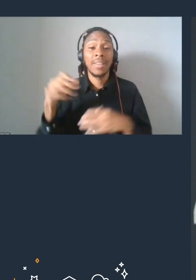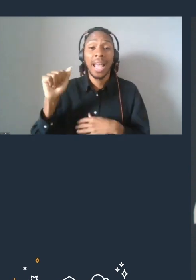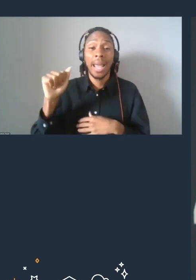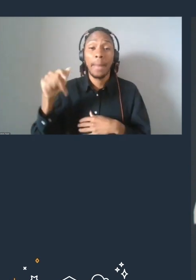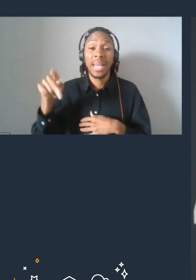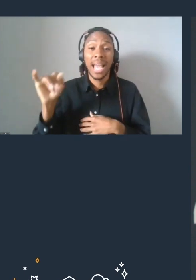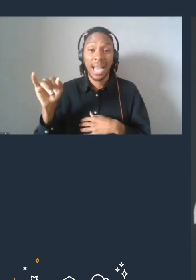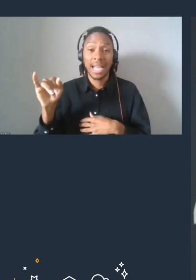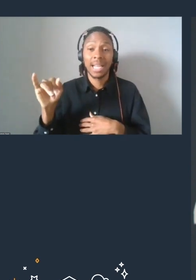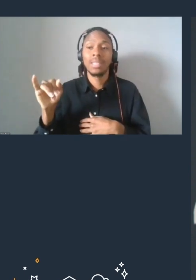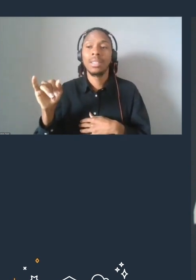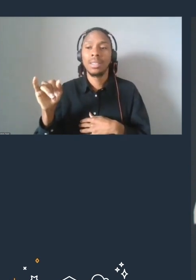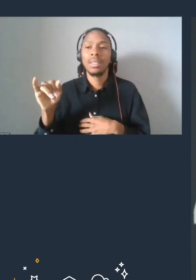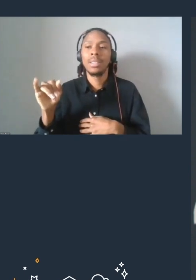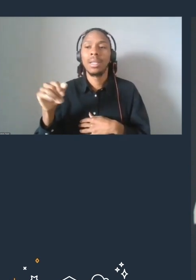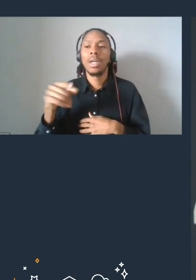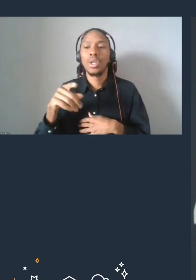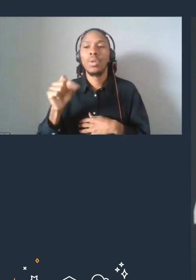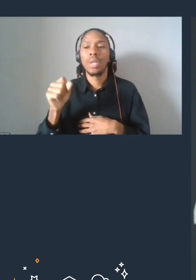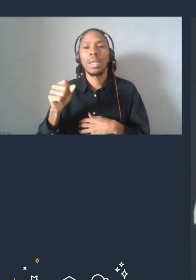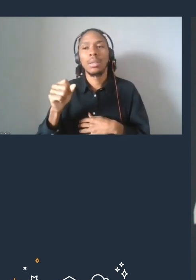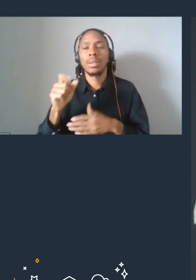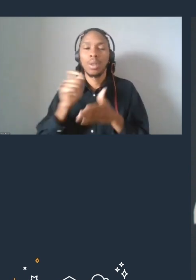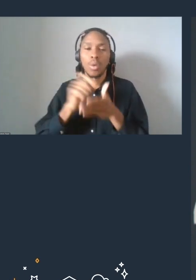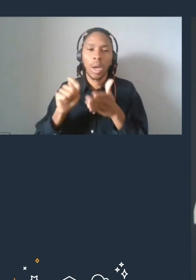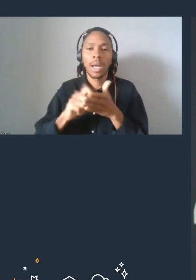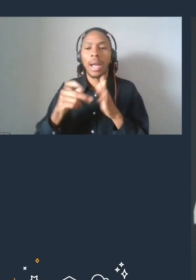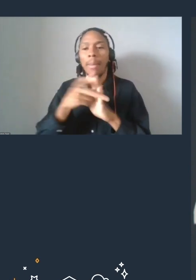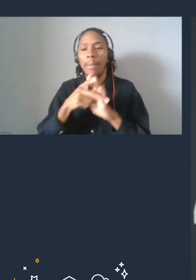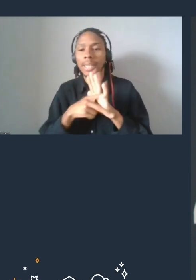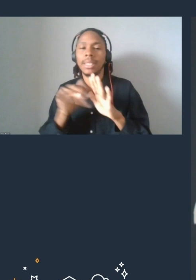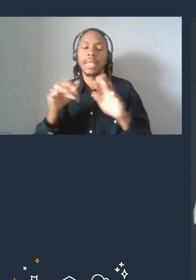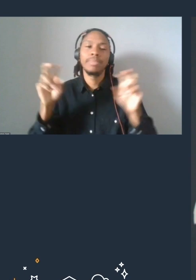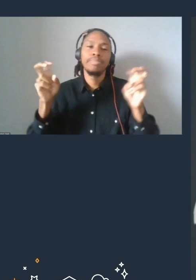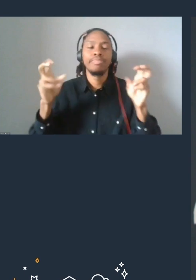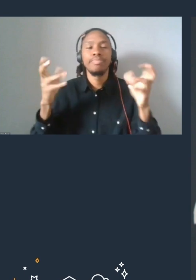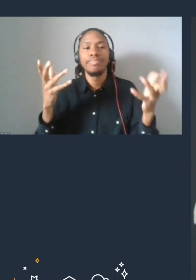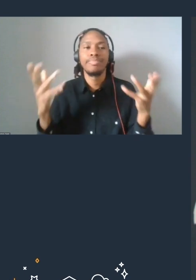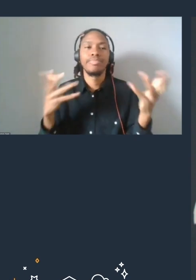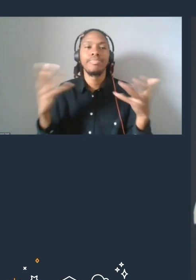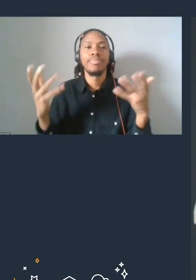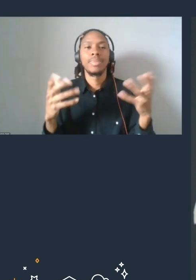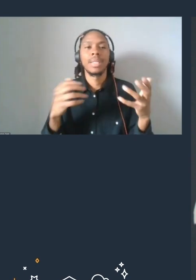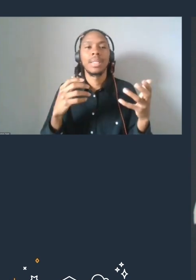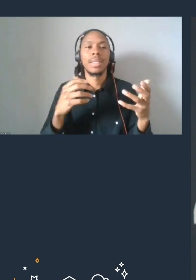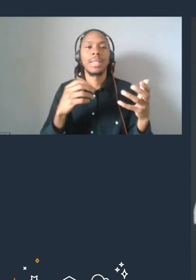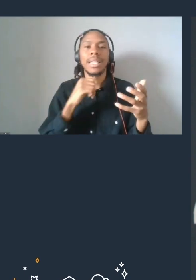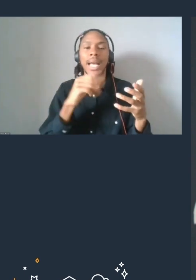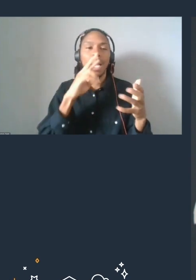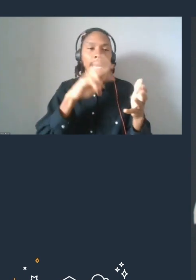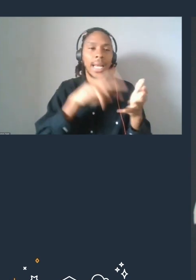you can often write policies that are, you know, not intending the correct action.